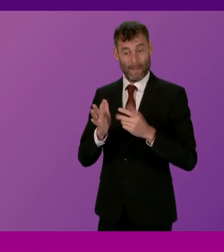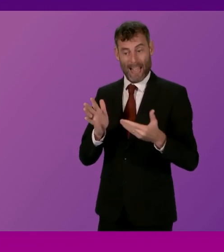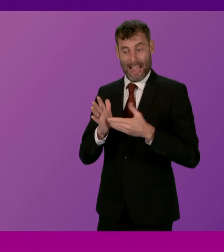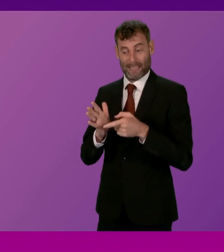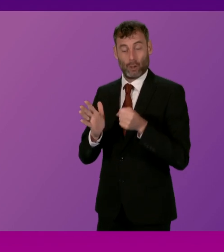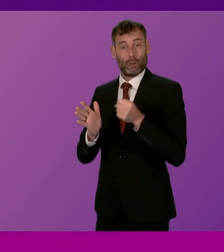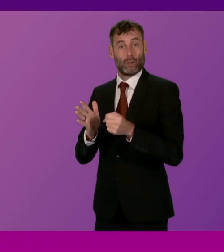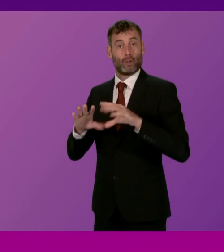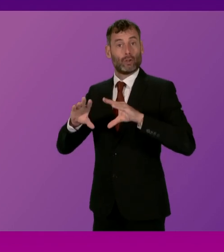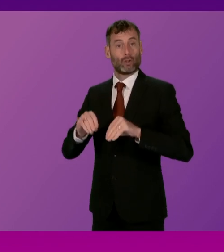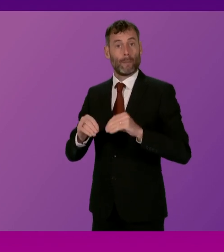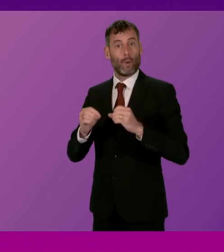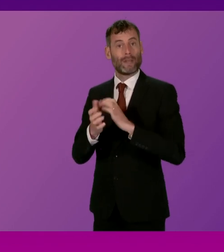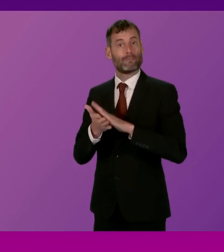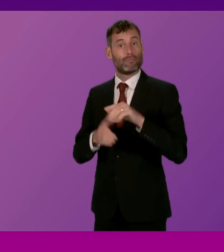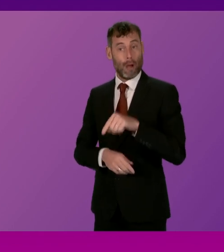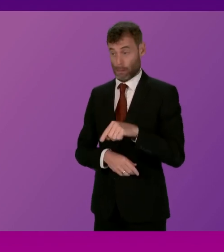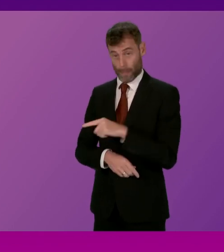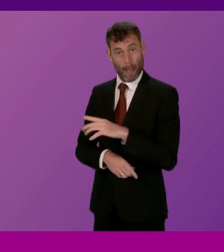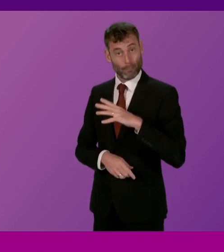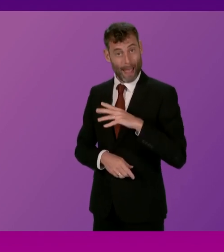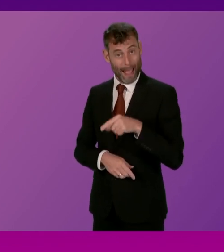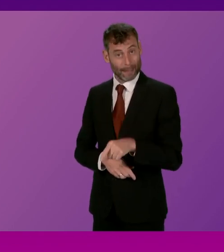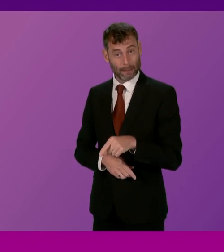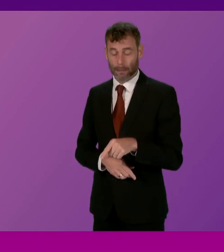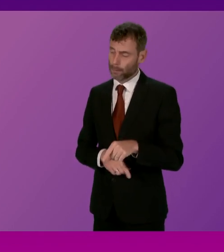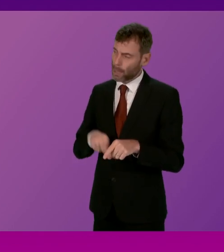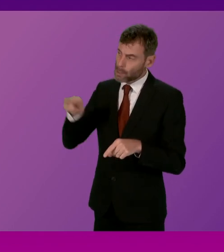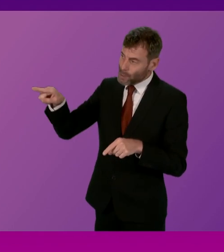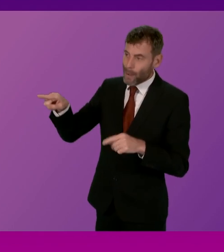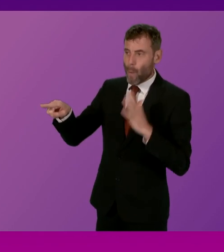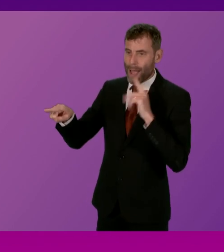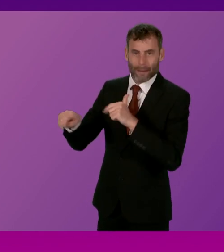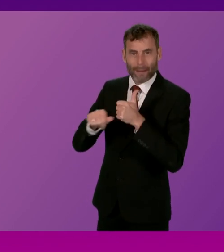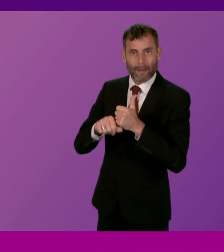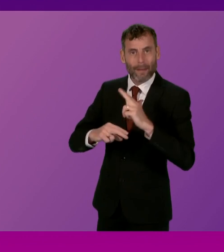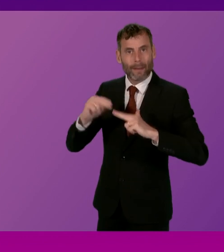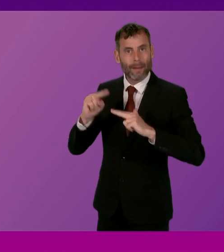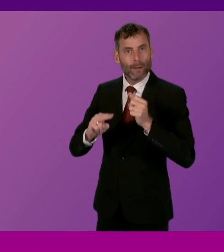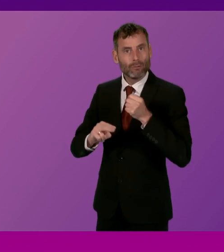When will Winchburgh get its station? We have an excellent record in investing in rail infrastructure.